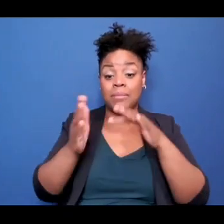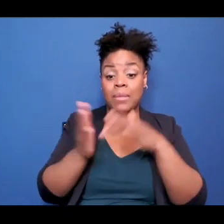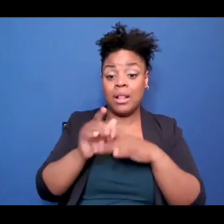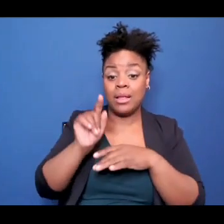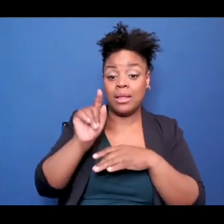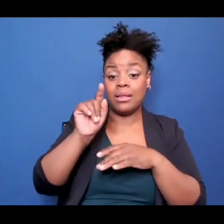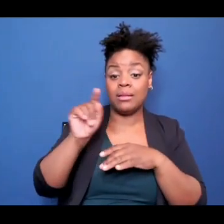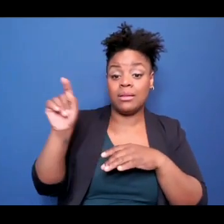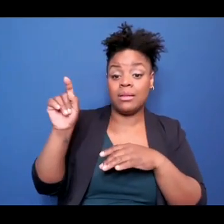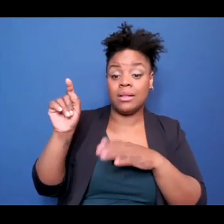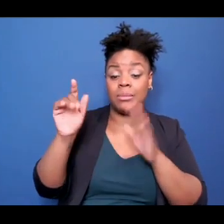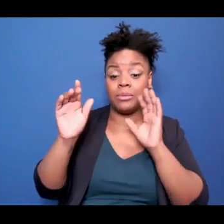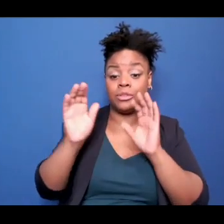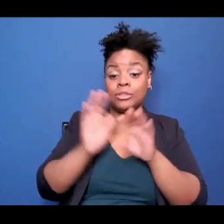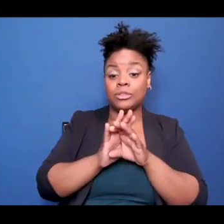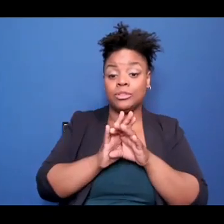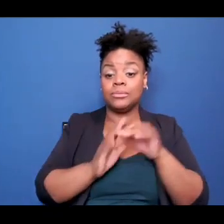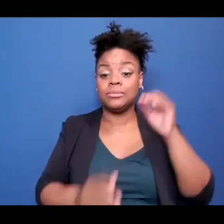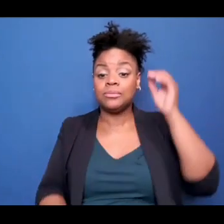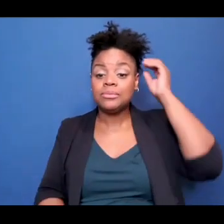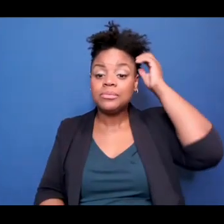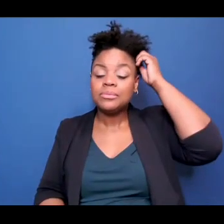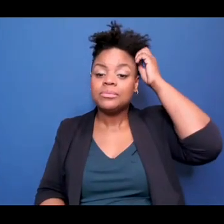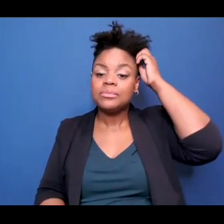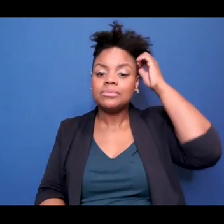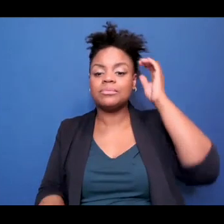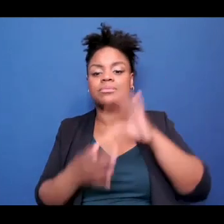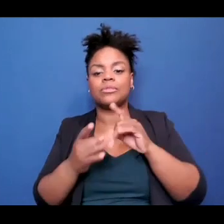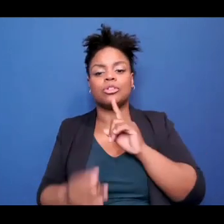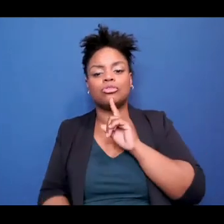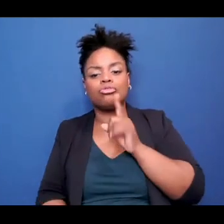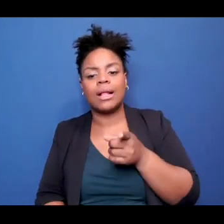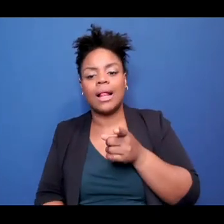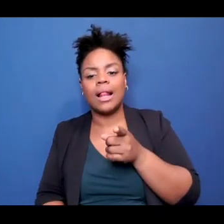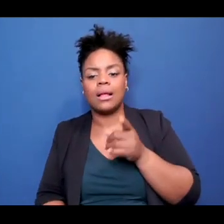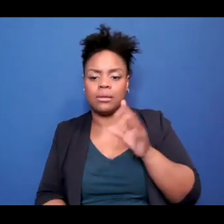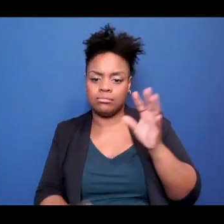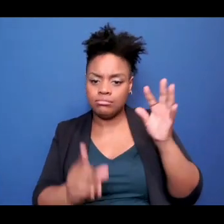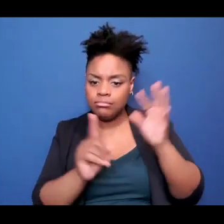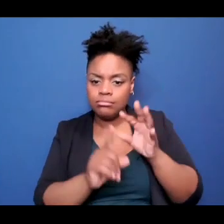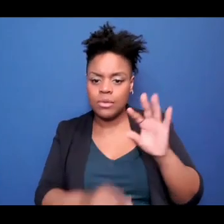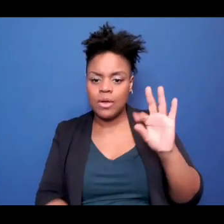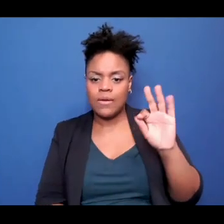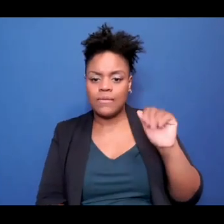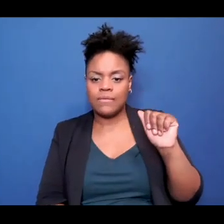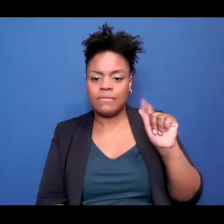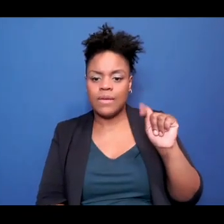ON THE TOP MIDDLE SQUARE THERE, WITH THIS AD SAYING STILL REAL,